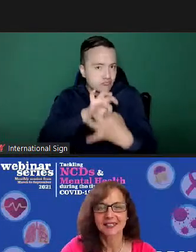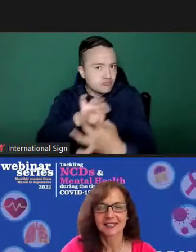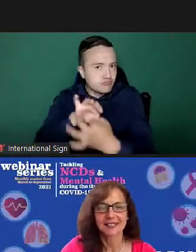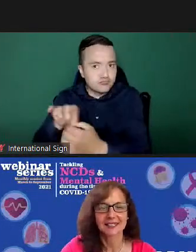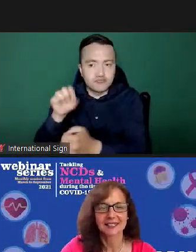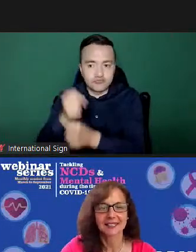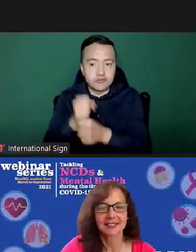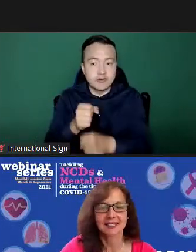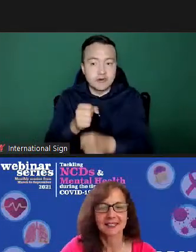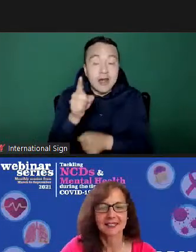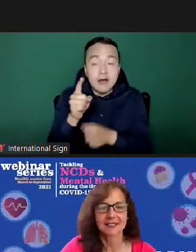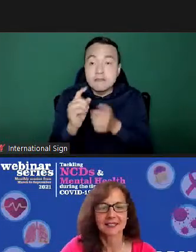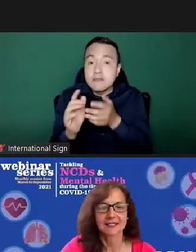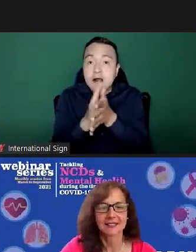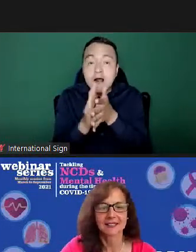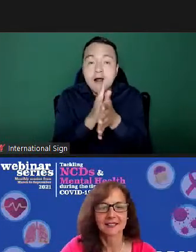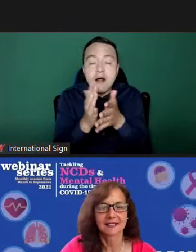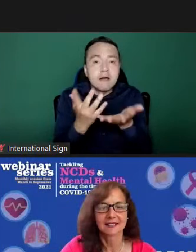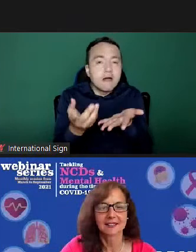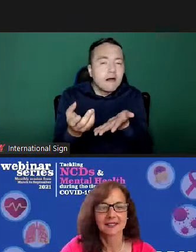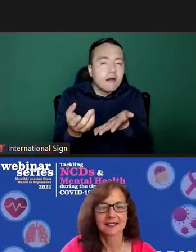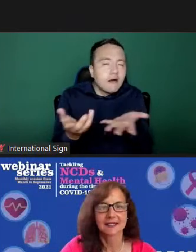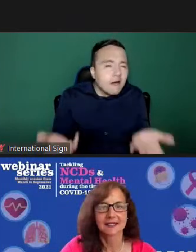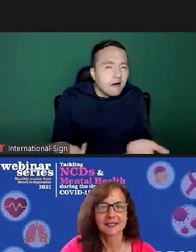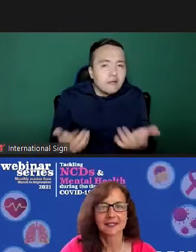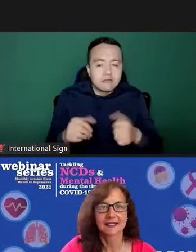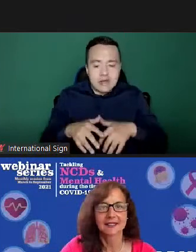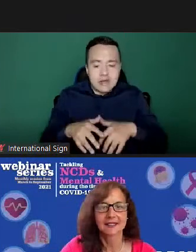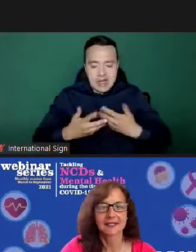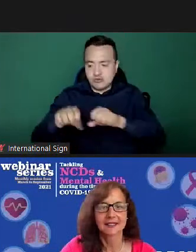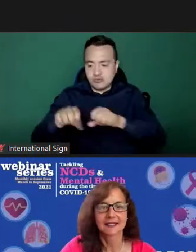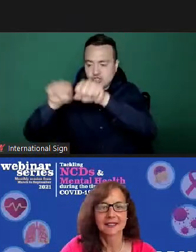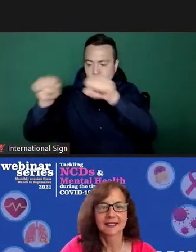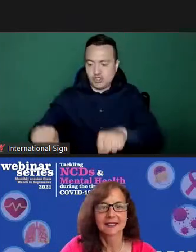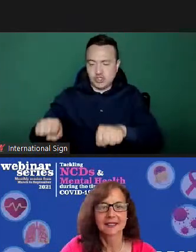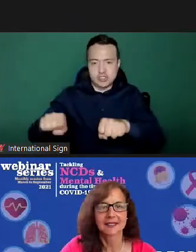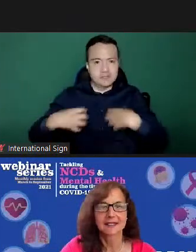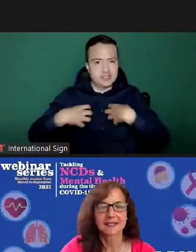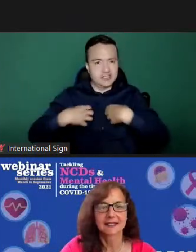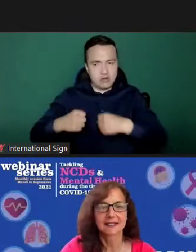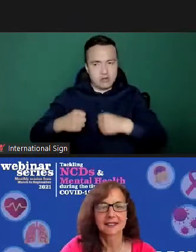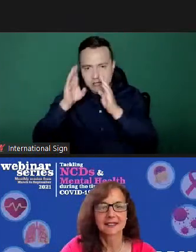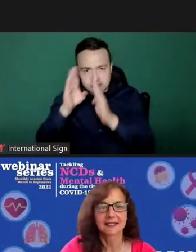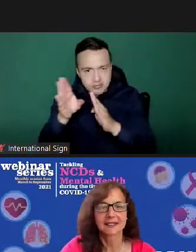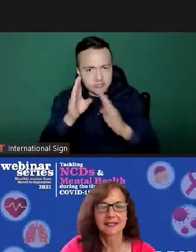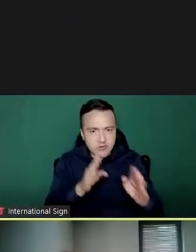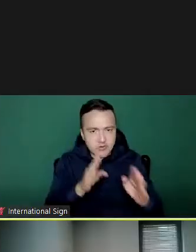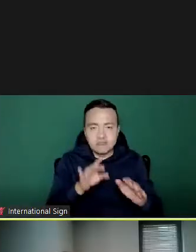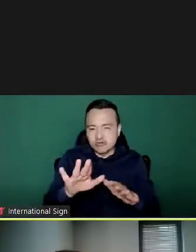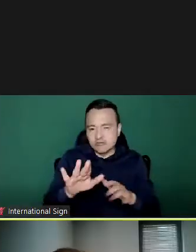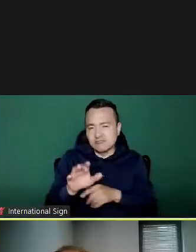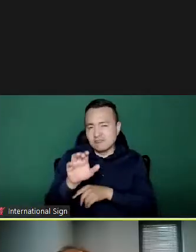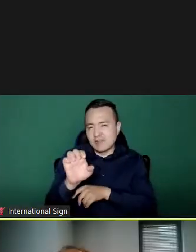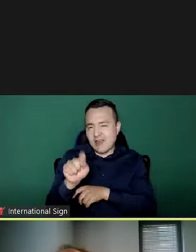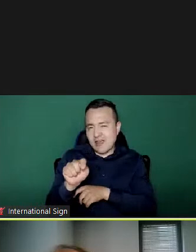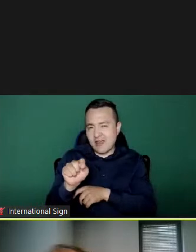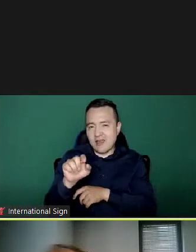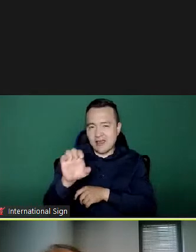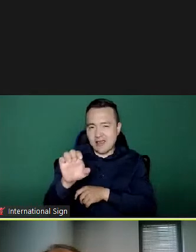I'll make my remarks in English. Good morning to everyone. I hope you are all well in these challenging times.